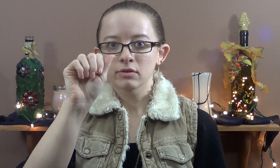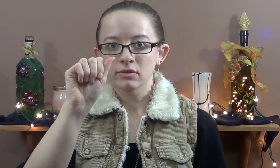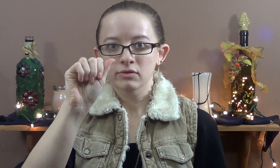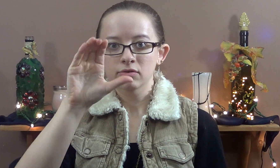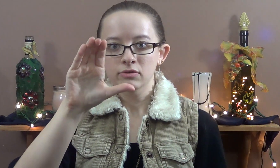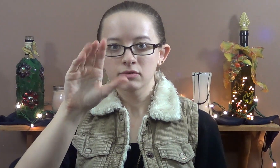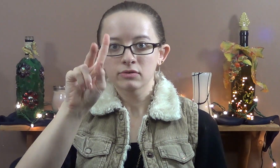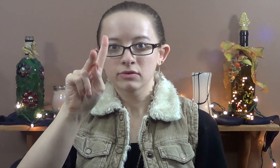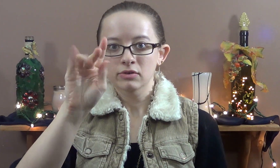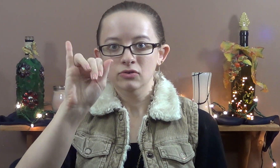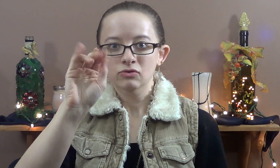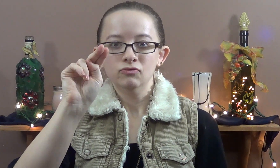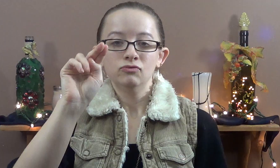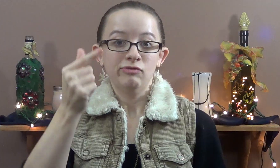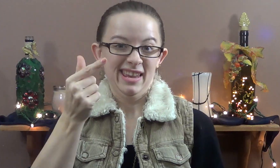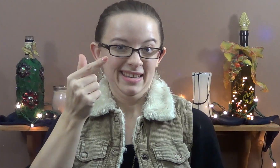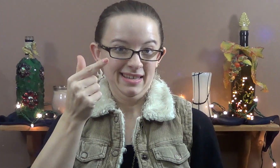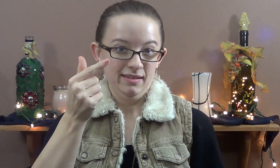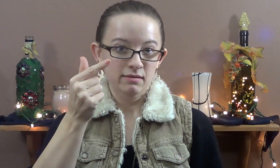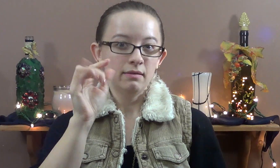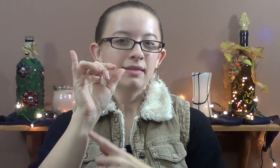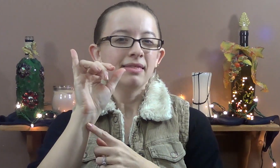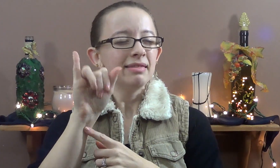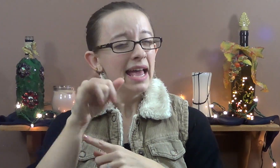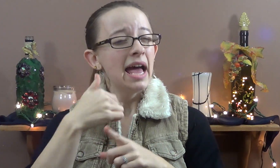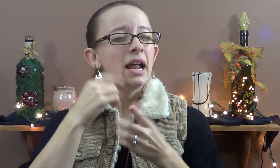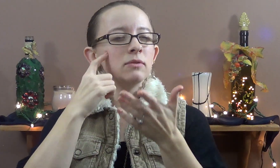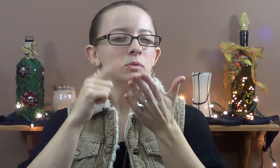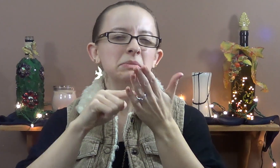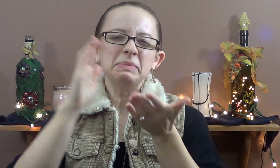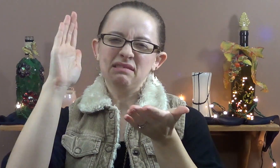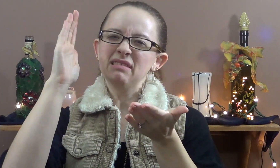they might use what's called tracking. So,